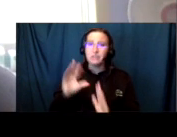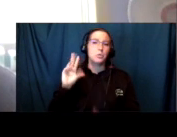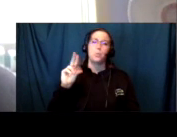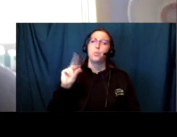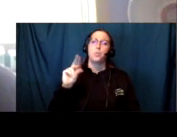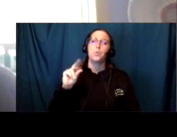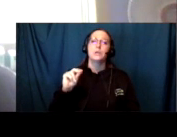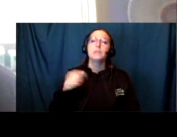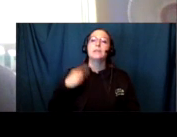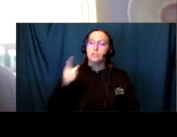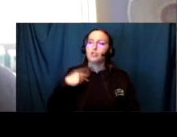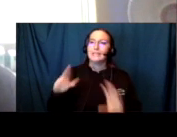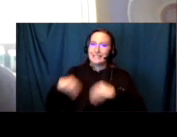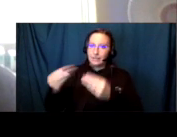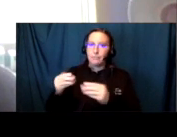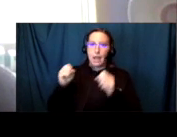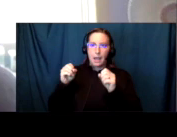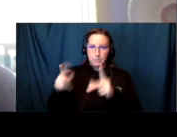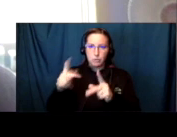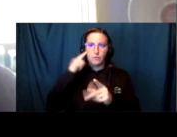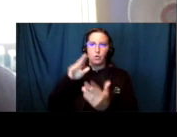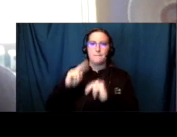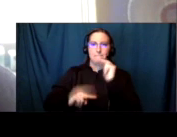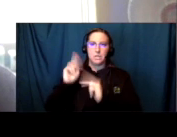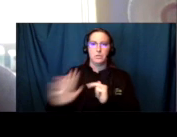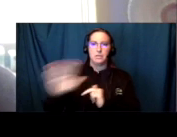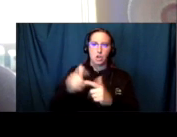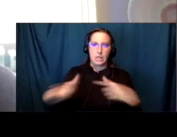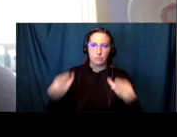build language in the other areas but two you can make it